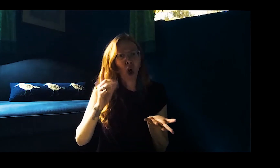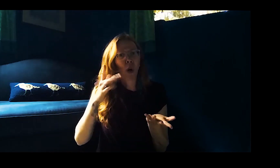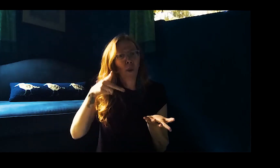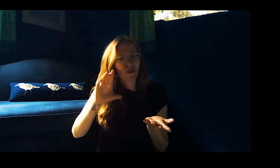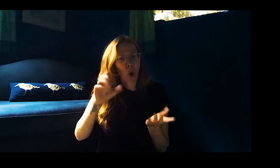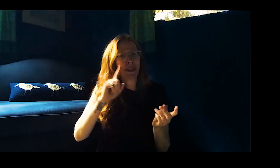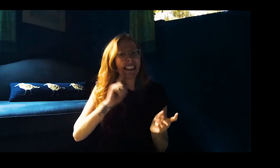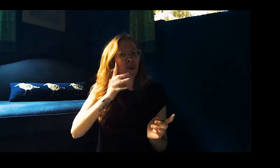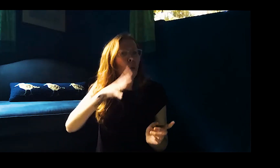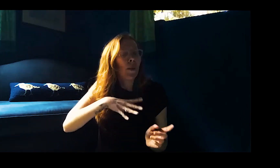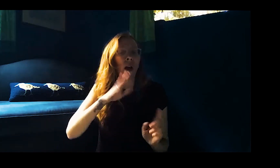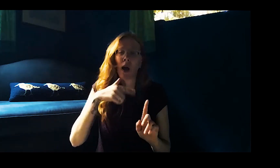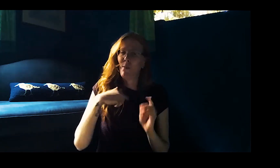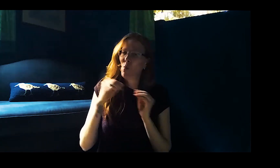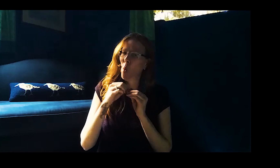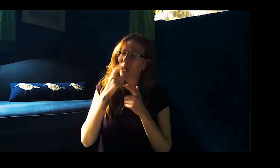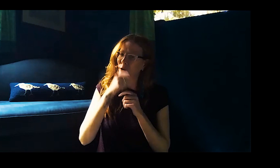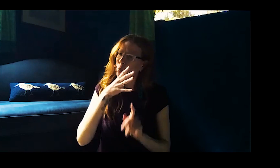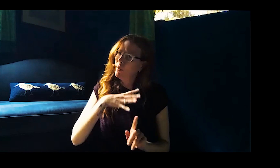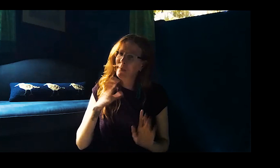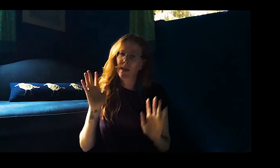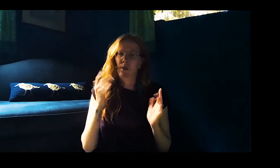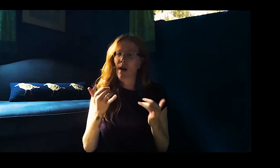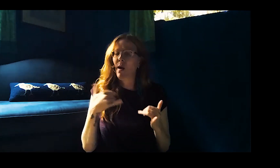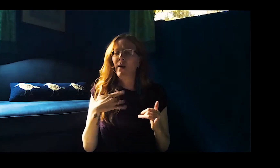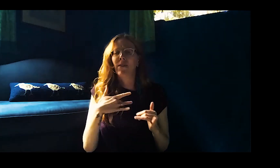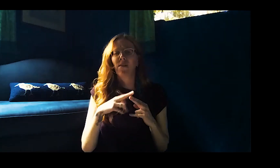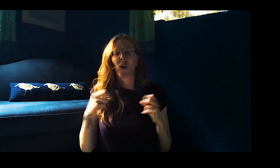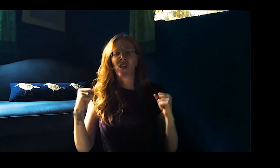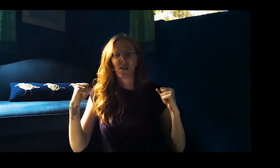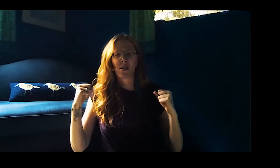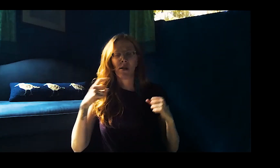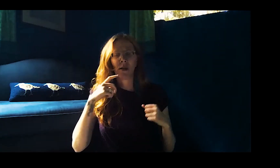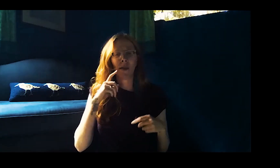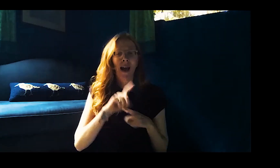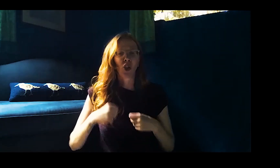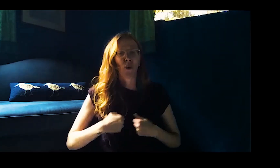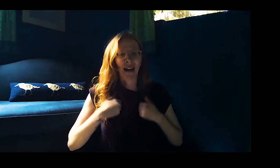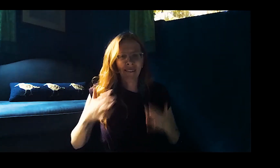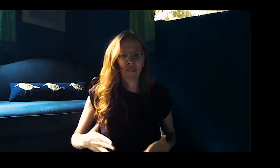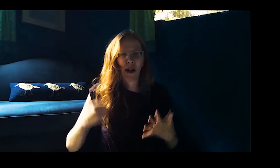especially as a woman, and I'm sorry but I'm all about I'm a survivor. I am like